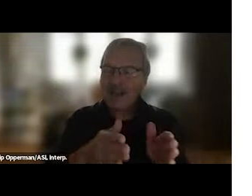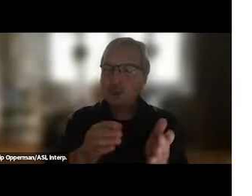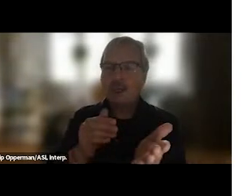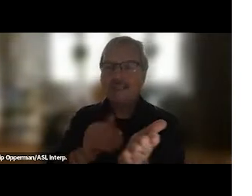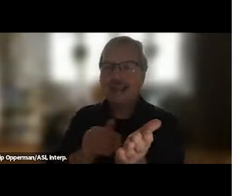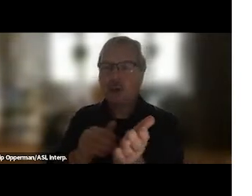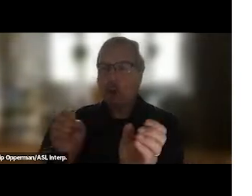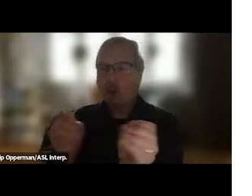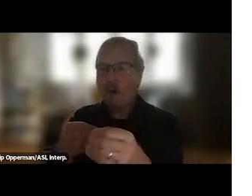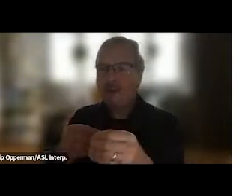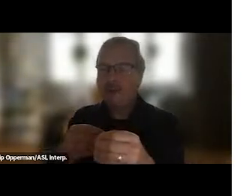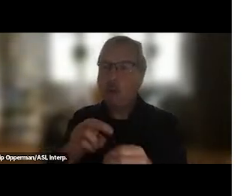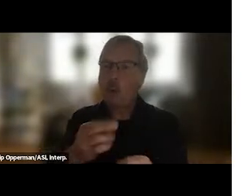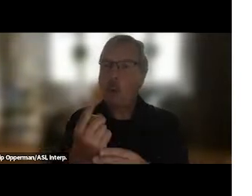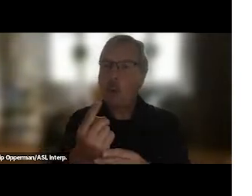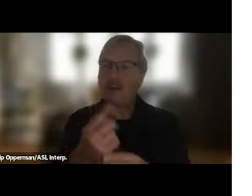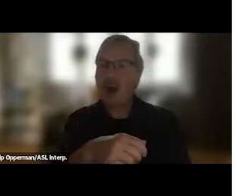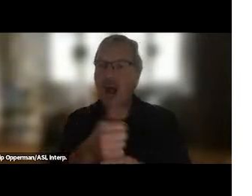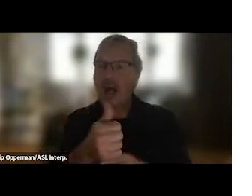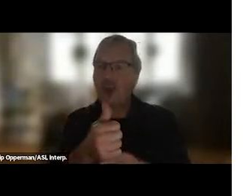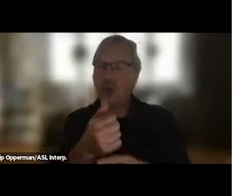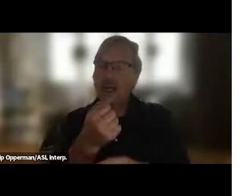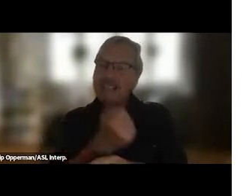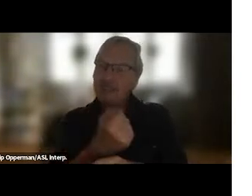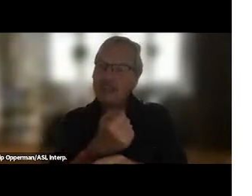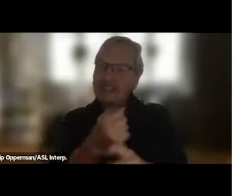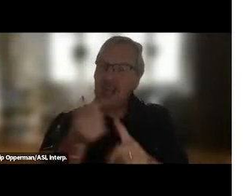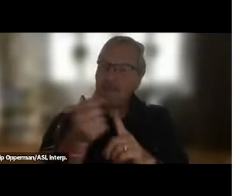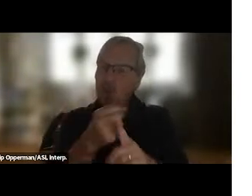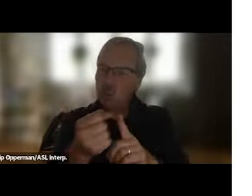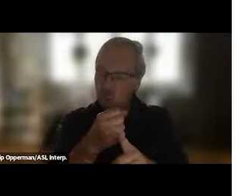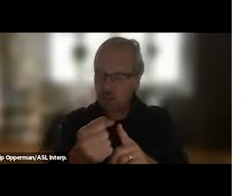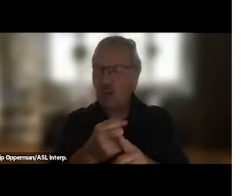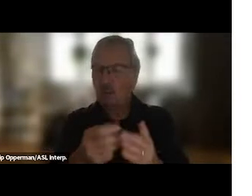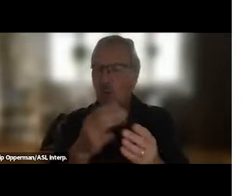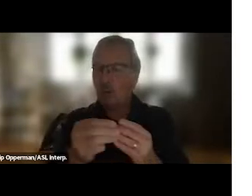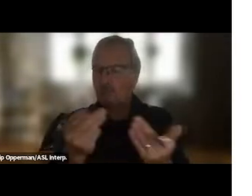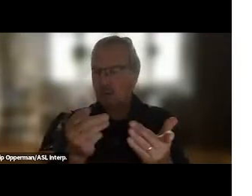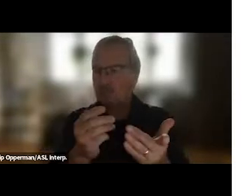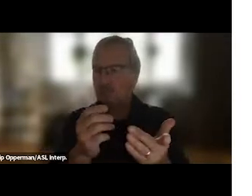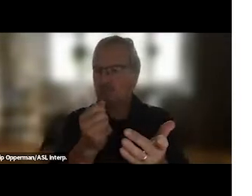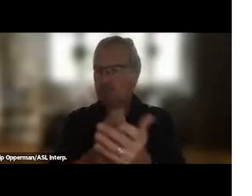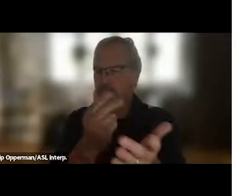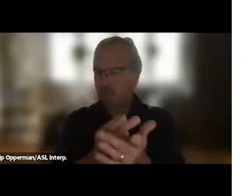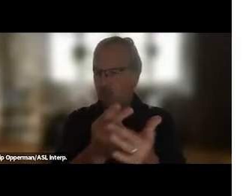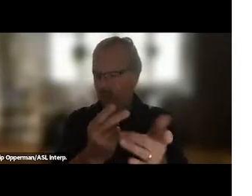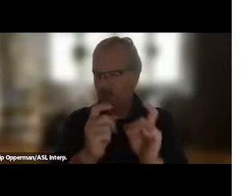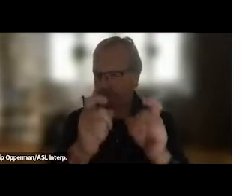or one of our other substance abuse programs who is authorized to provide buprenorphine, for example.